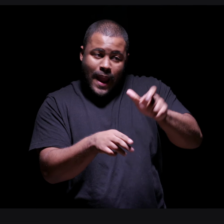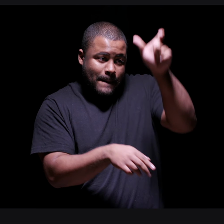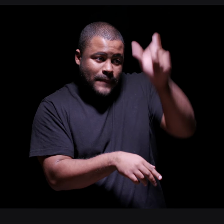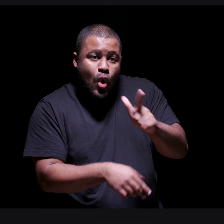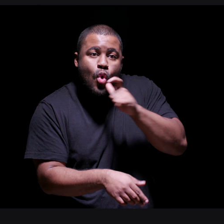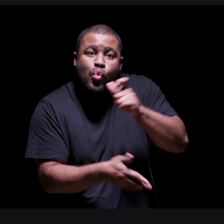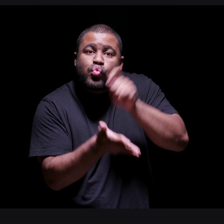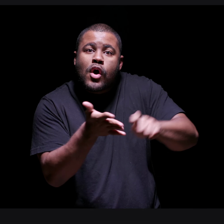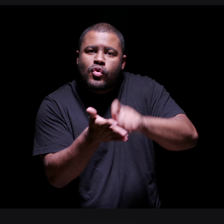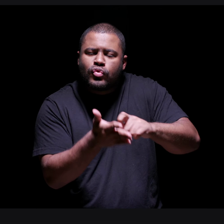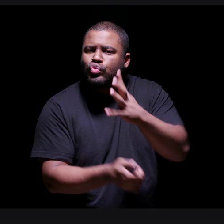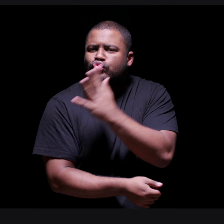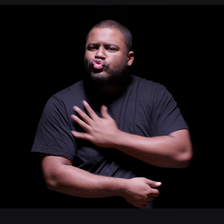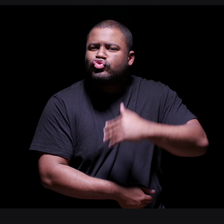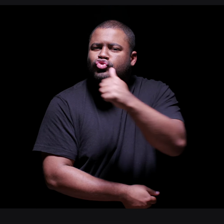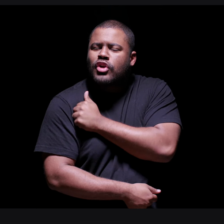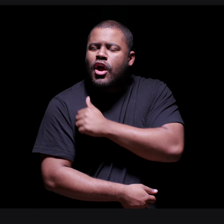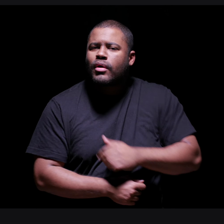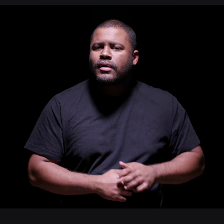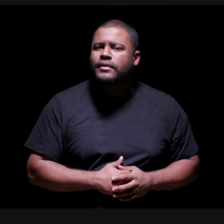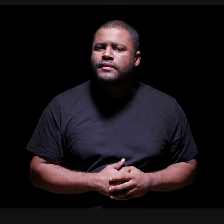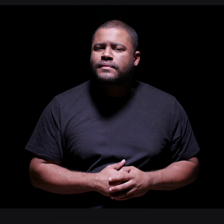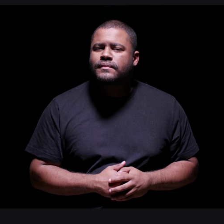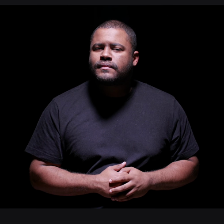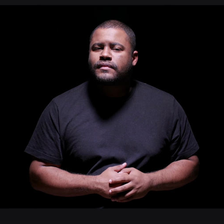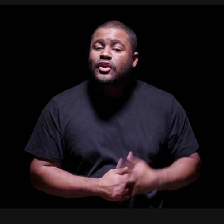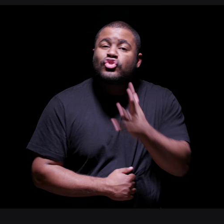And one of those people was a man named John.